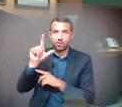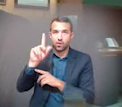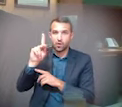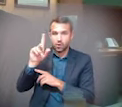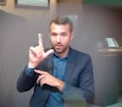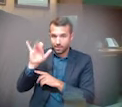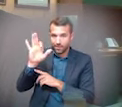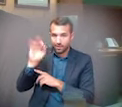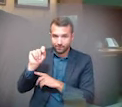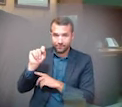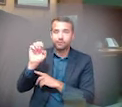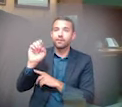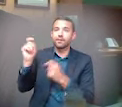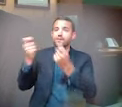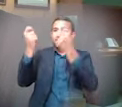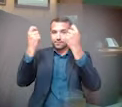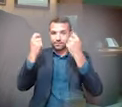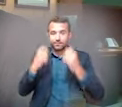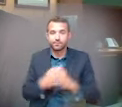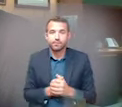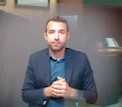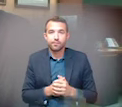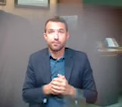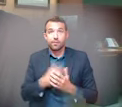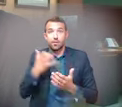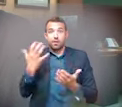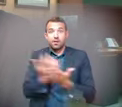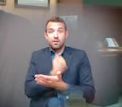It's one of the reasons that we wanted to have this conversation today because we...